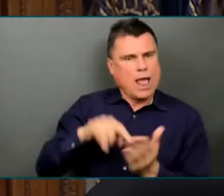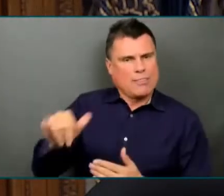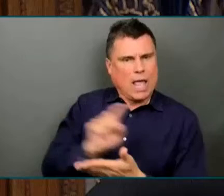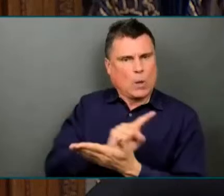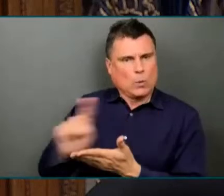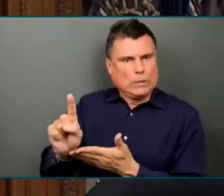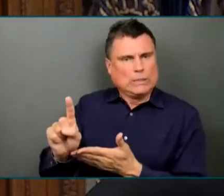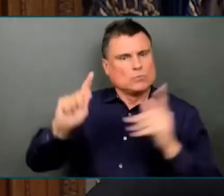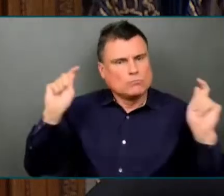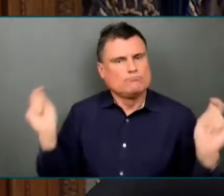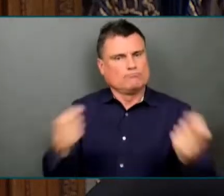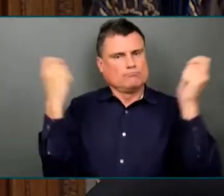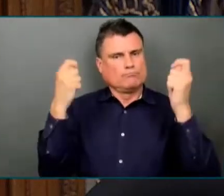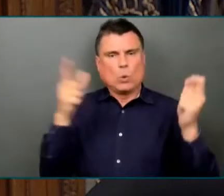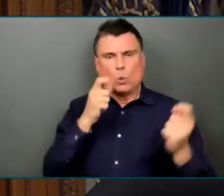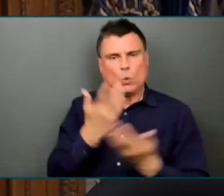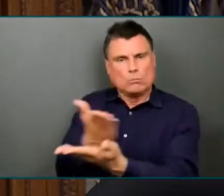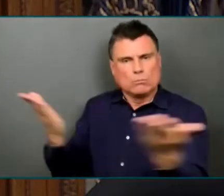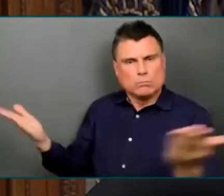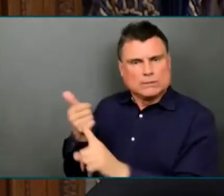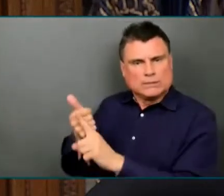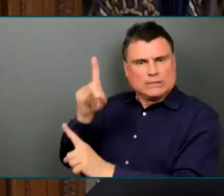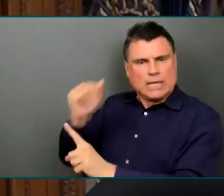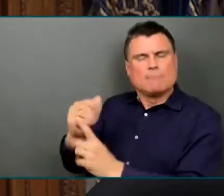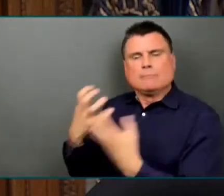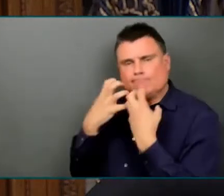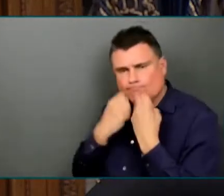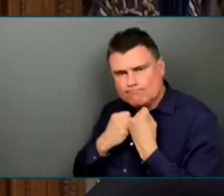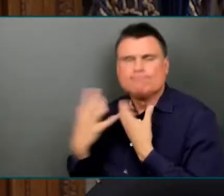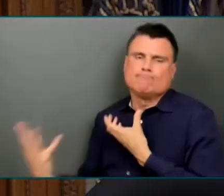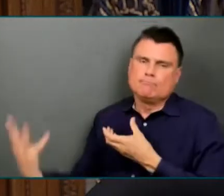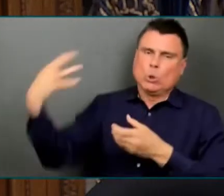with disabilities and to recognize the efforts of individuals, communities and